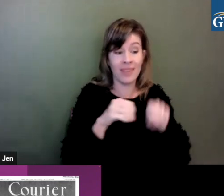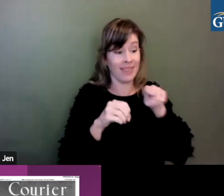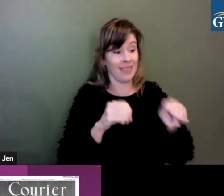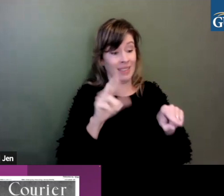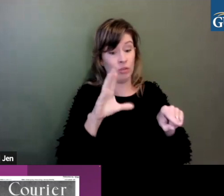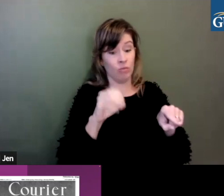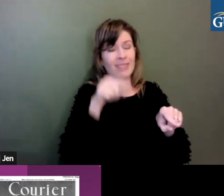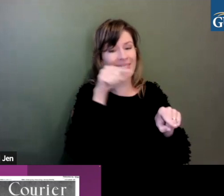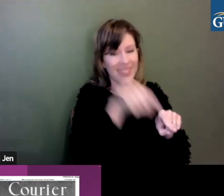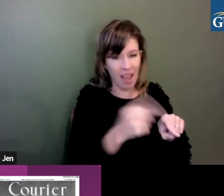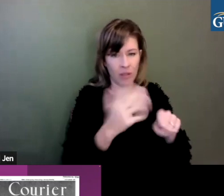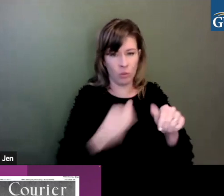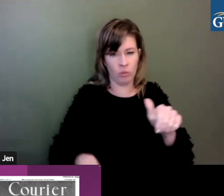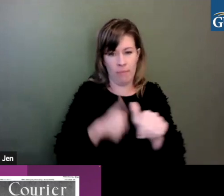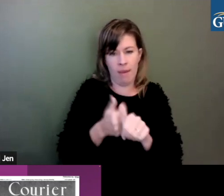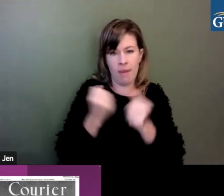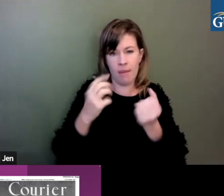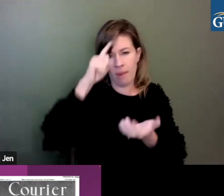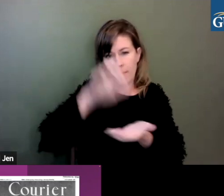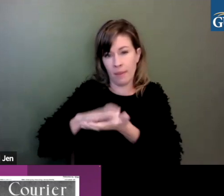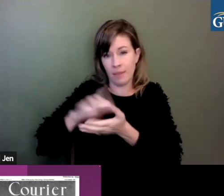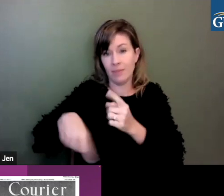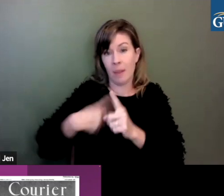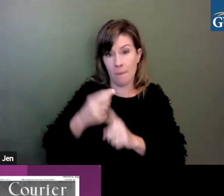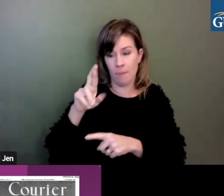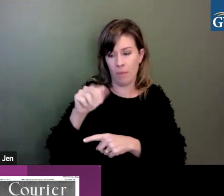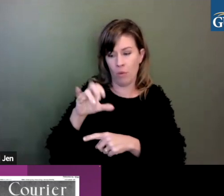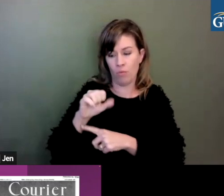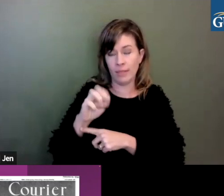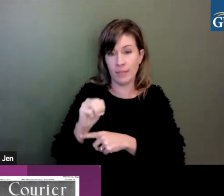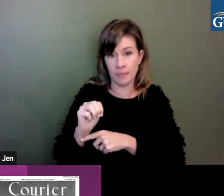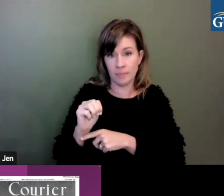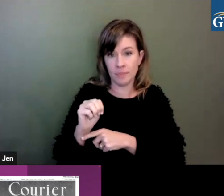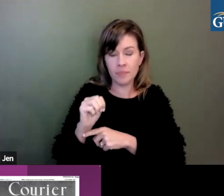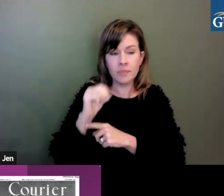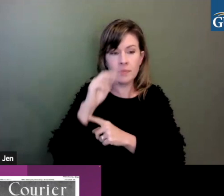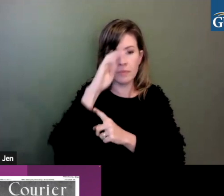underpinning these ideologies of racism.